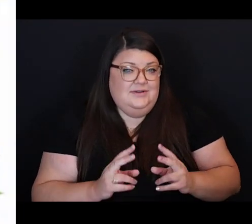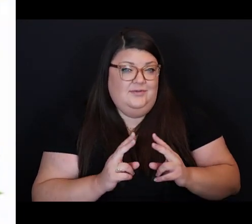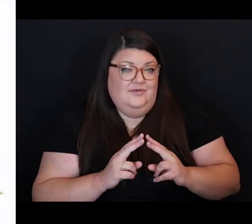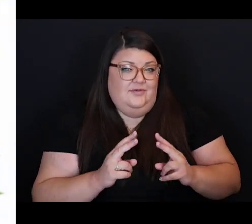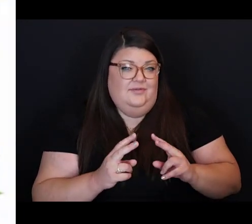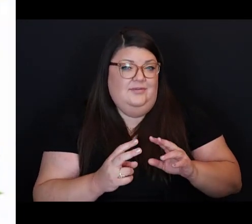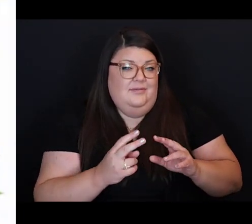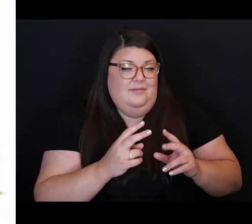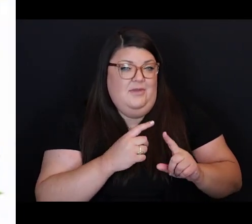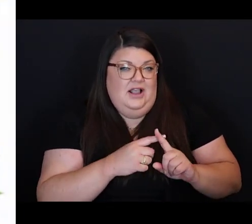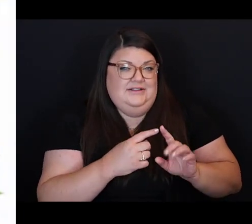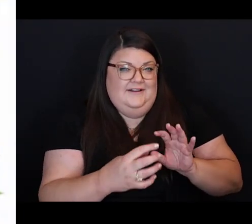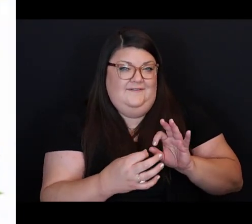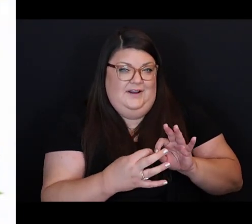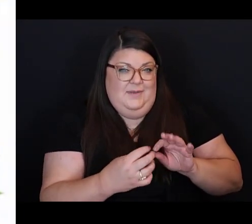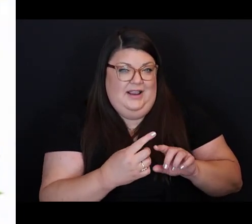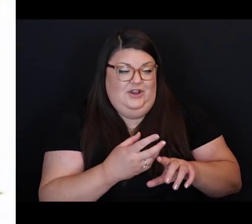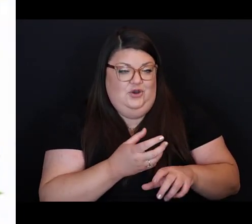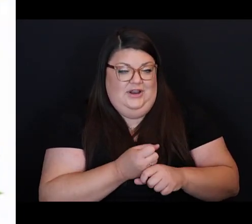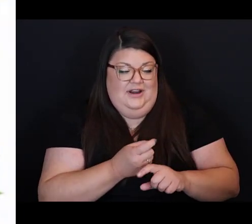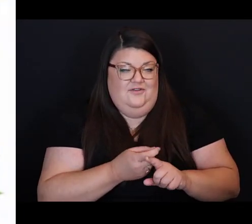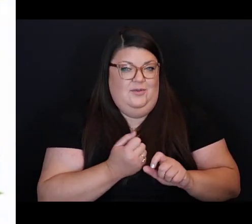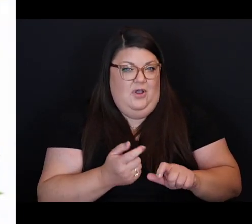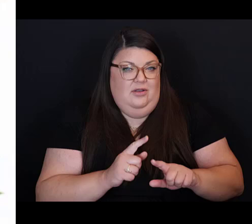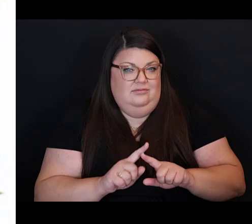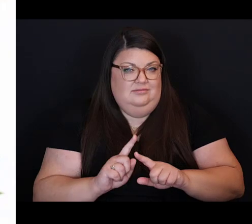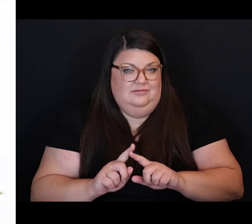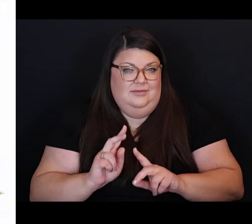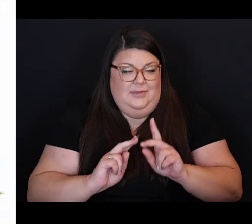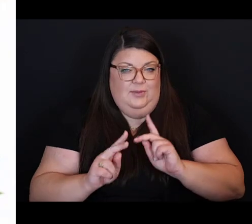really positive feedback that you're getting from all of the stakeholders who've taken